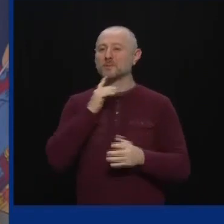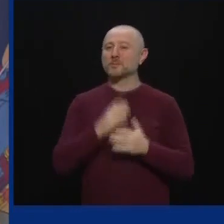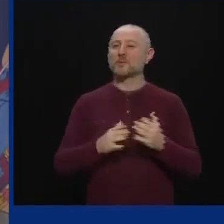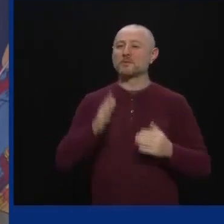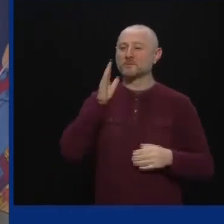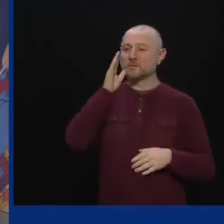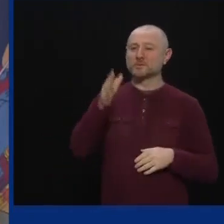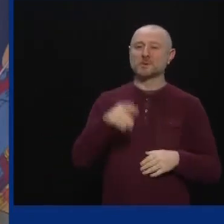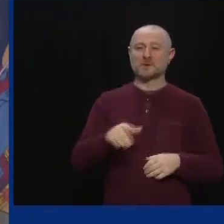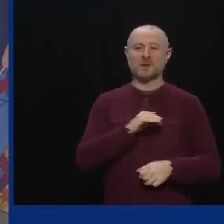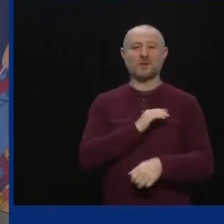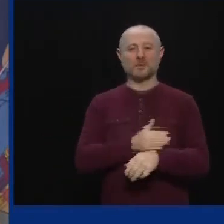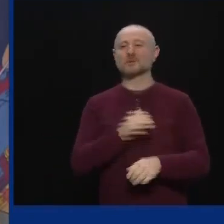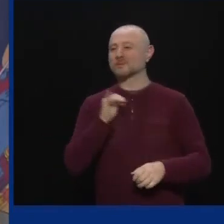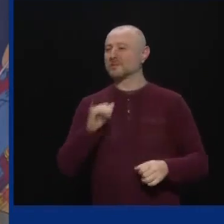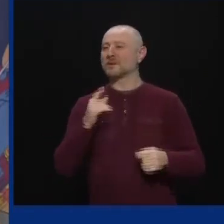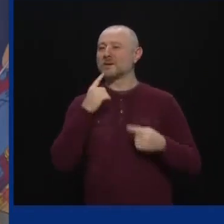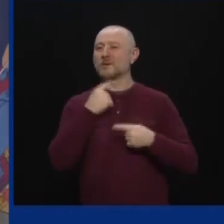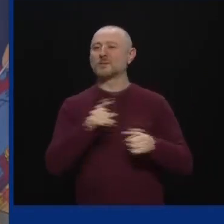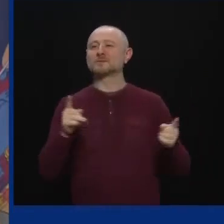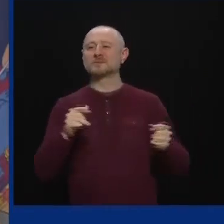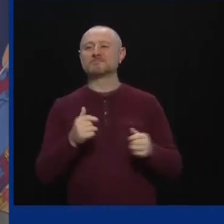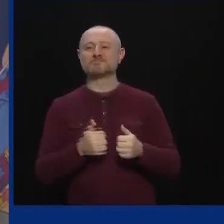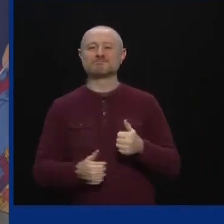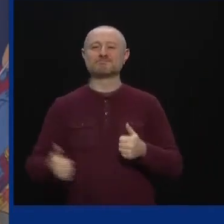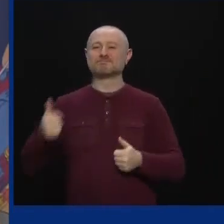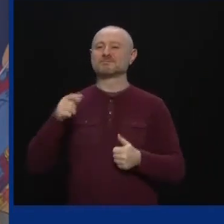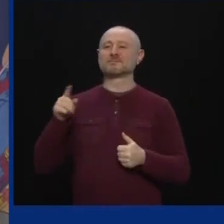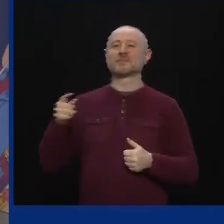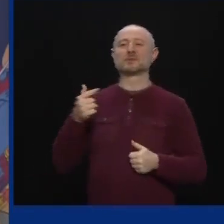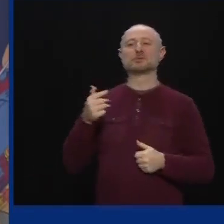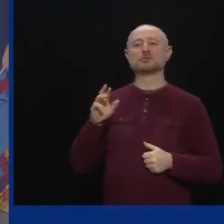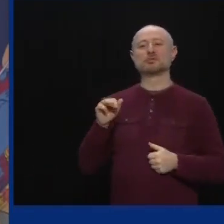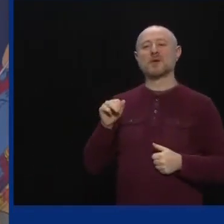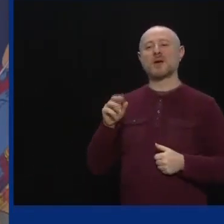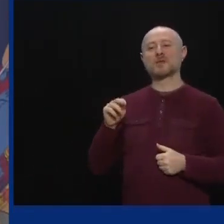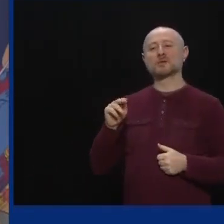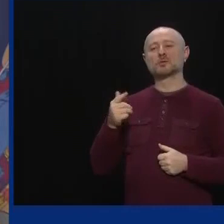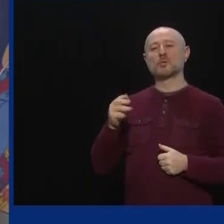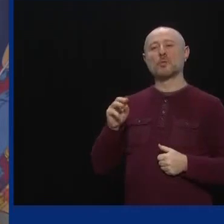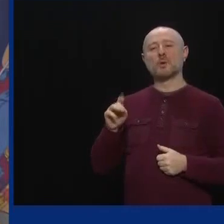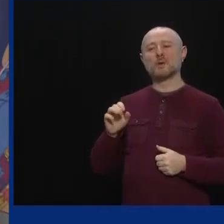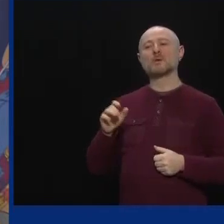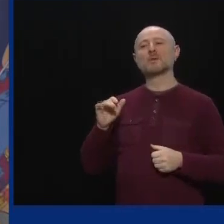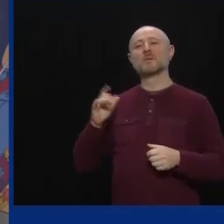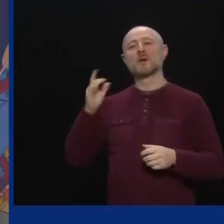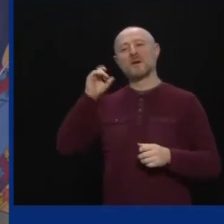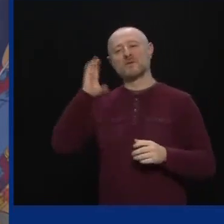OF JOBS COMING TO NEW YORK STATE WE'LL BE TRAINING THEM, GIVING THEM AN OPPORTUNITY, PART OF THE